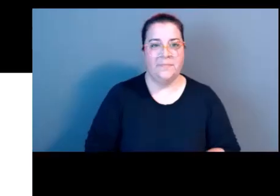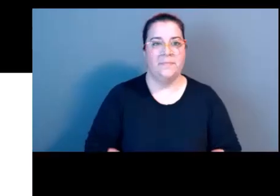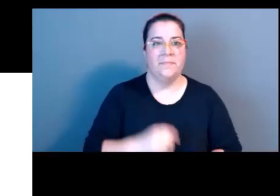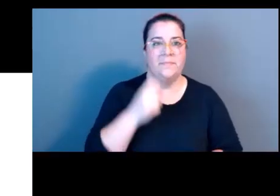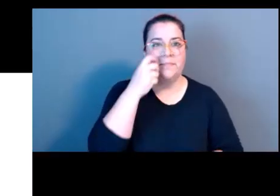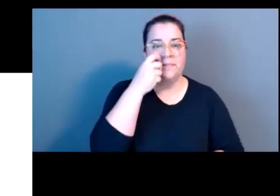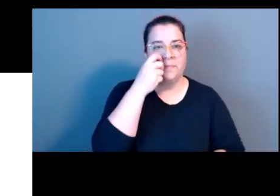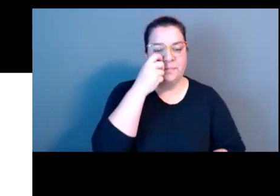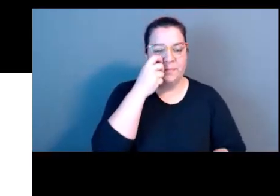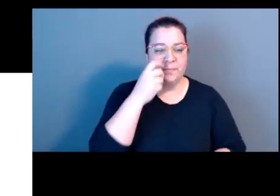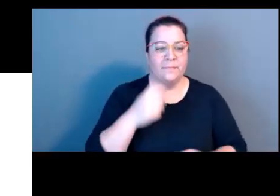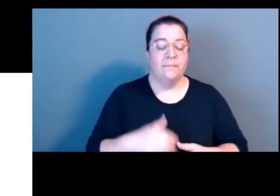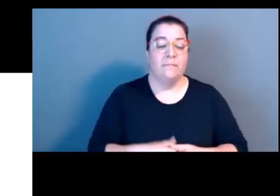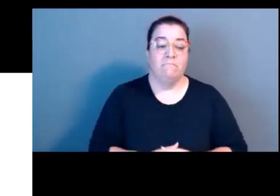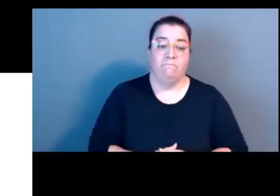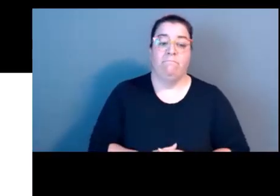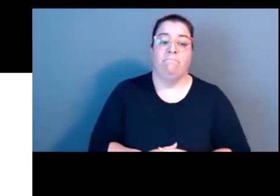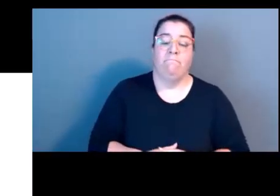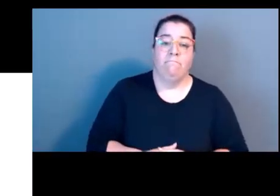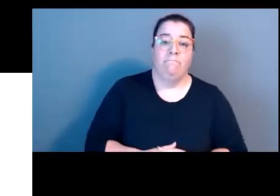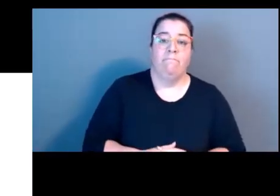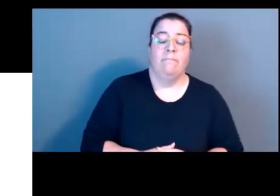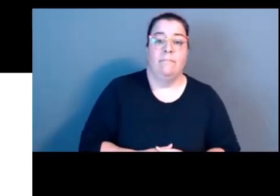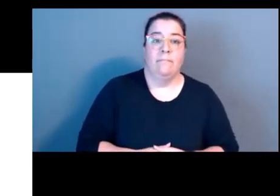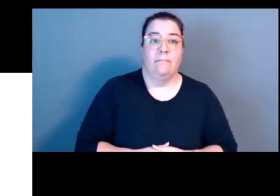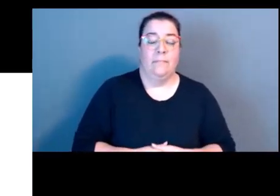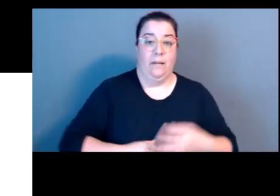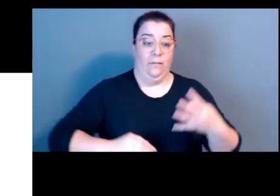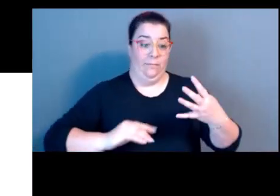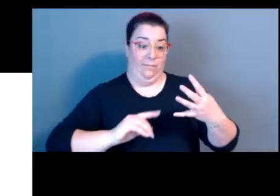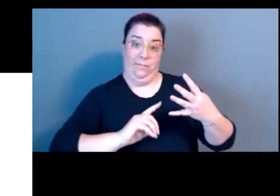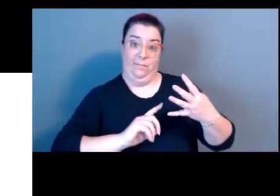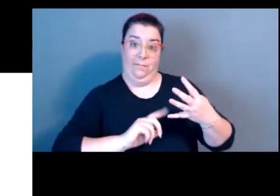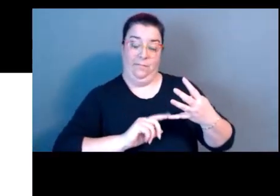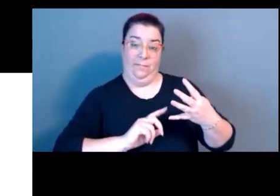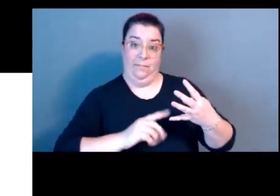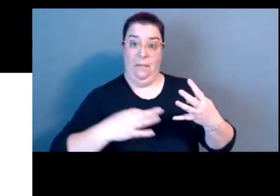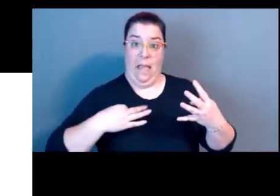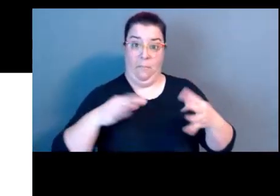Once you've arrived at the Application Form, you will go through the following 10 steps.